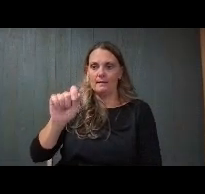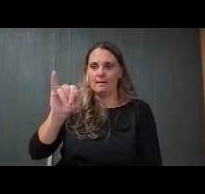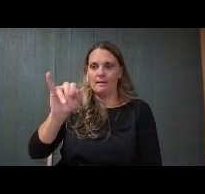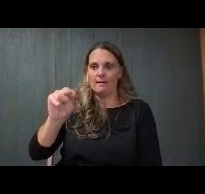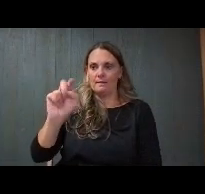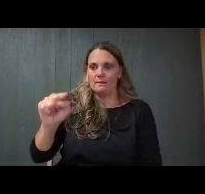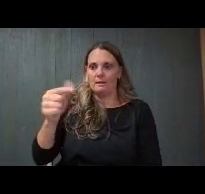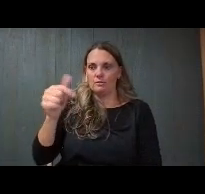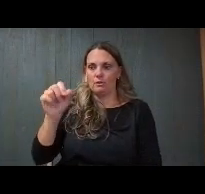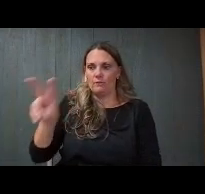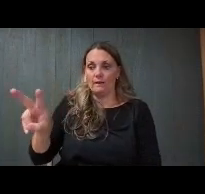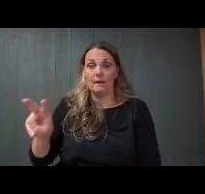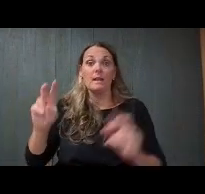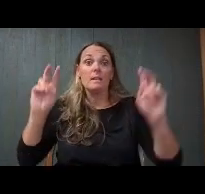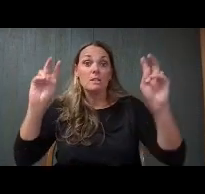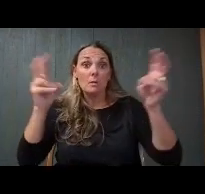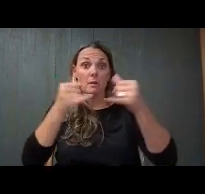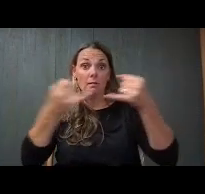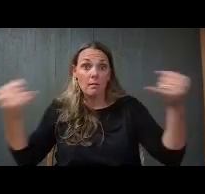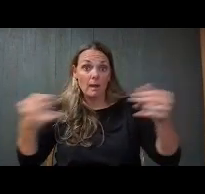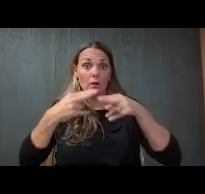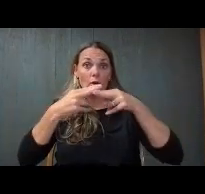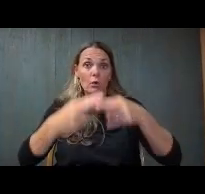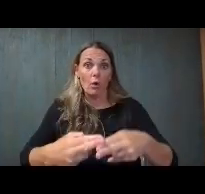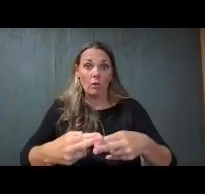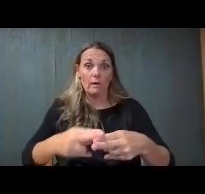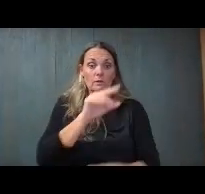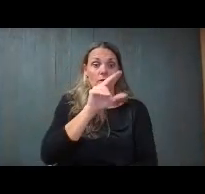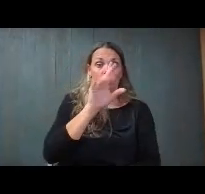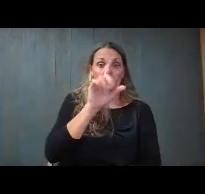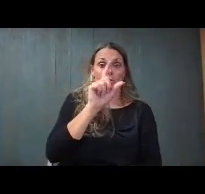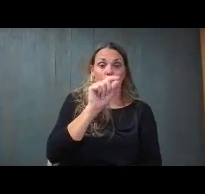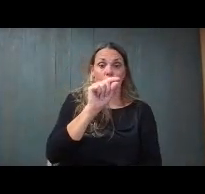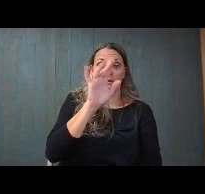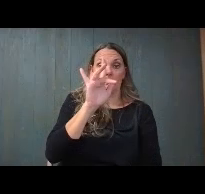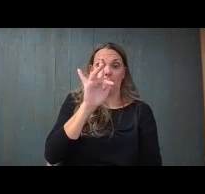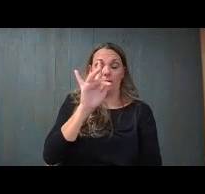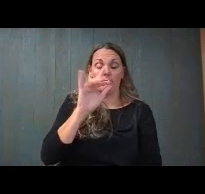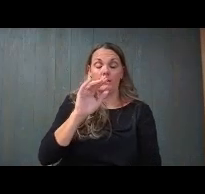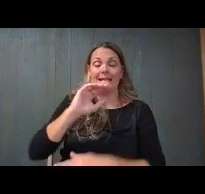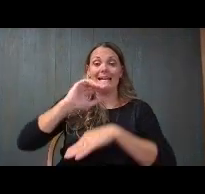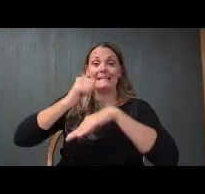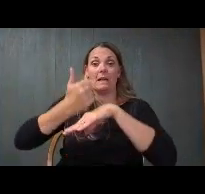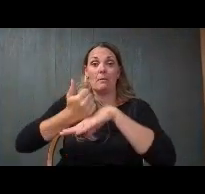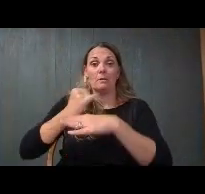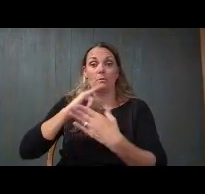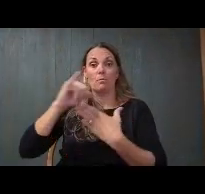Have it labeled as 2025 establishment project proposal.